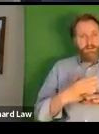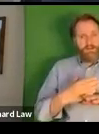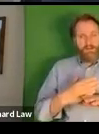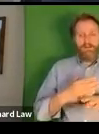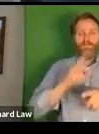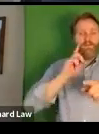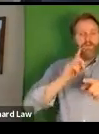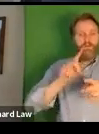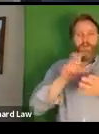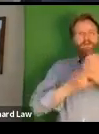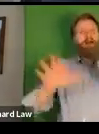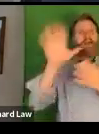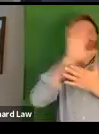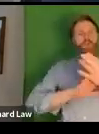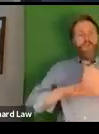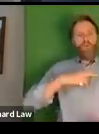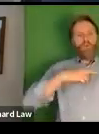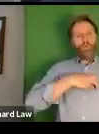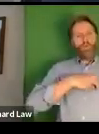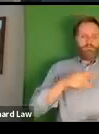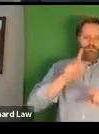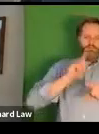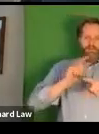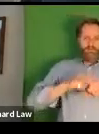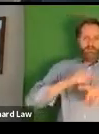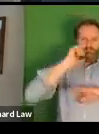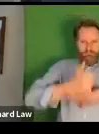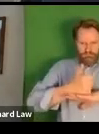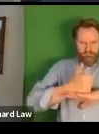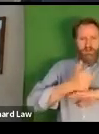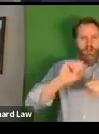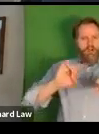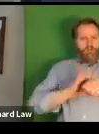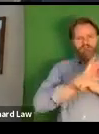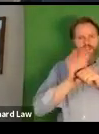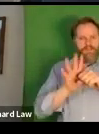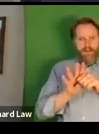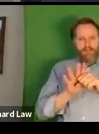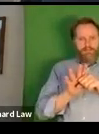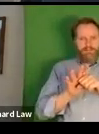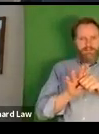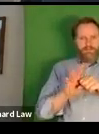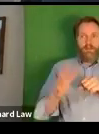Union have launched a Covid line that can be called or emails that can go